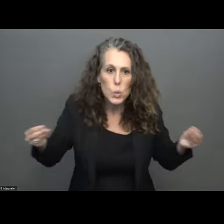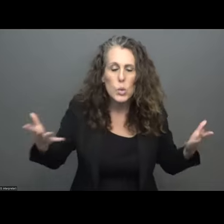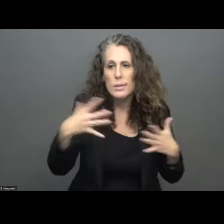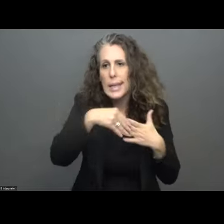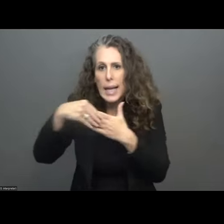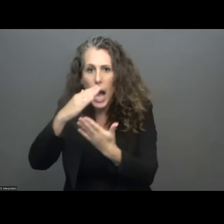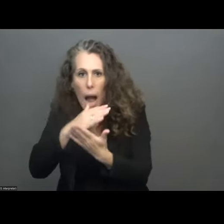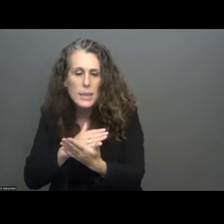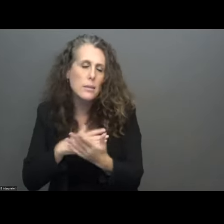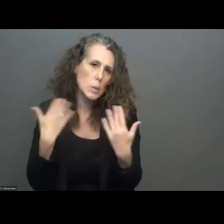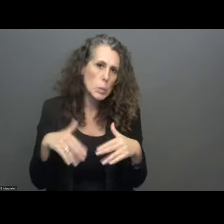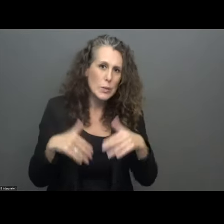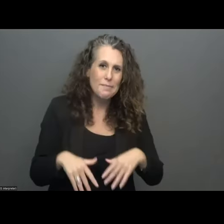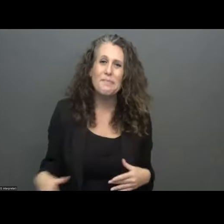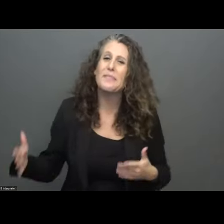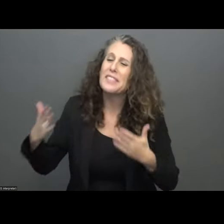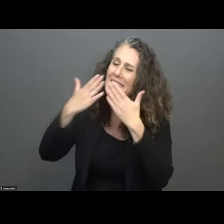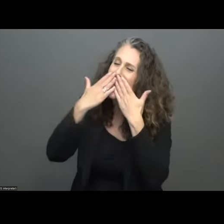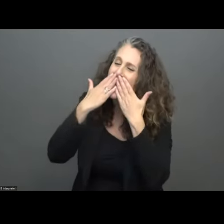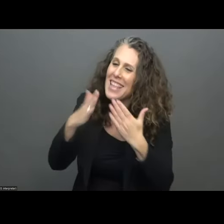14:02:53 So thanks for taking part in the poll.